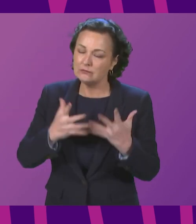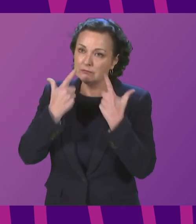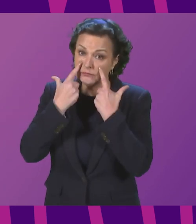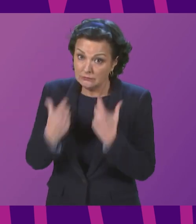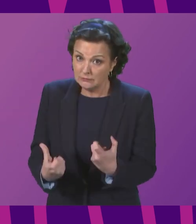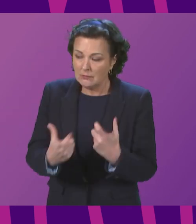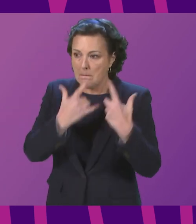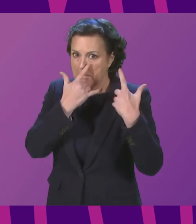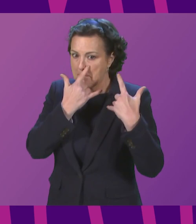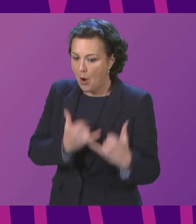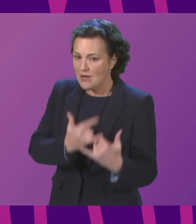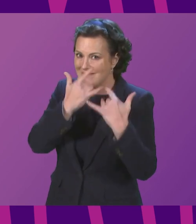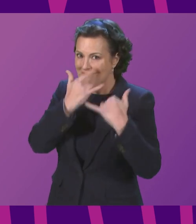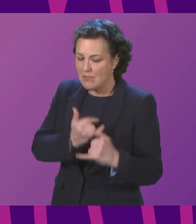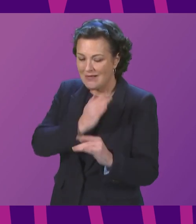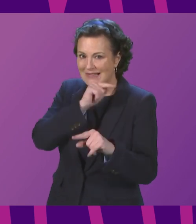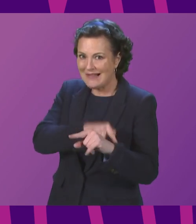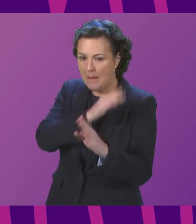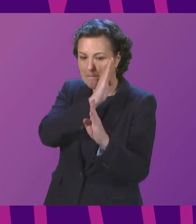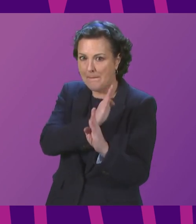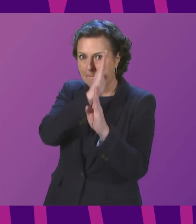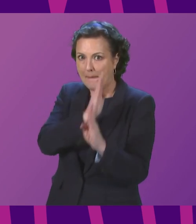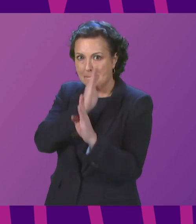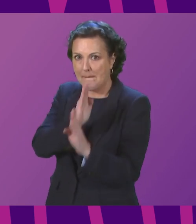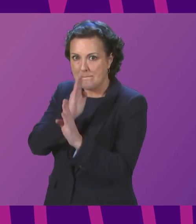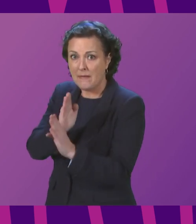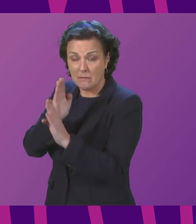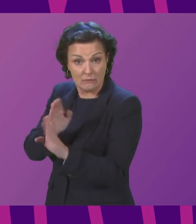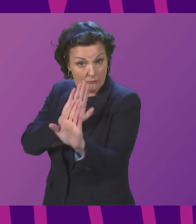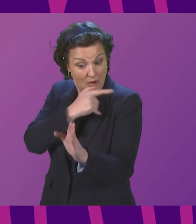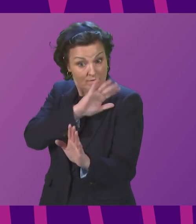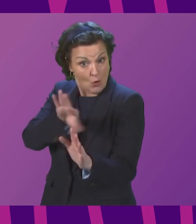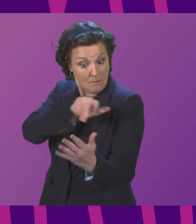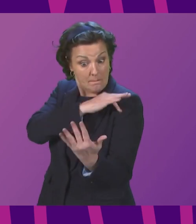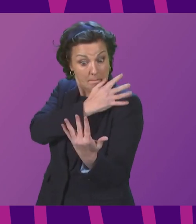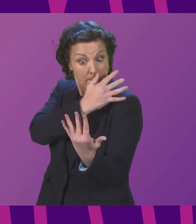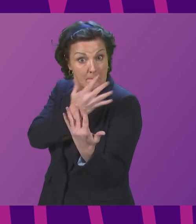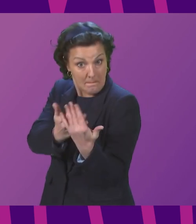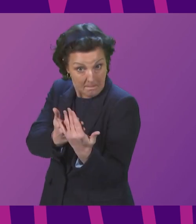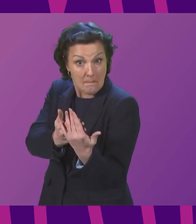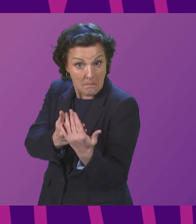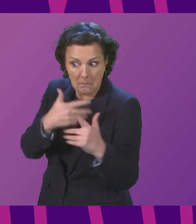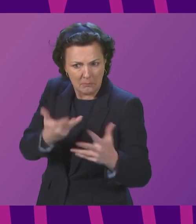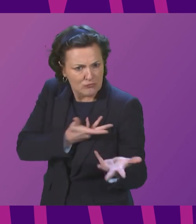Throughout the pandemic, we have had good discussions with the Scottish Rugby Union